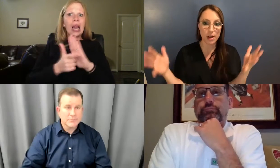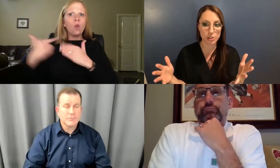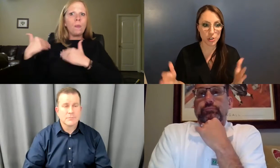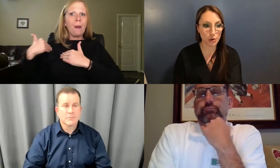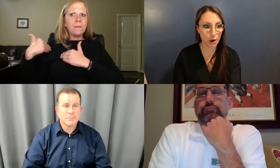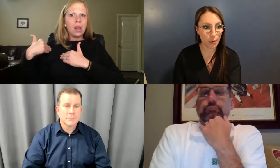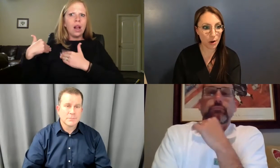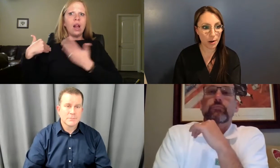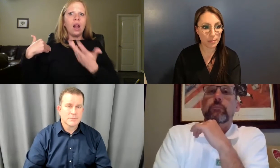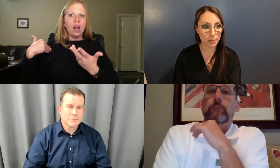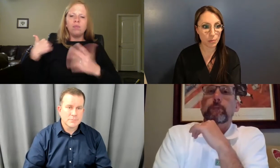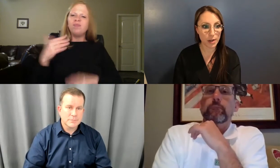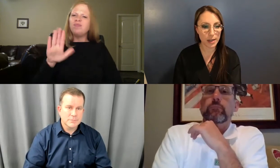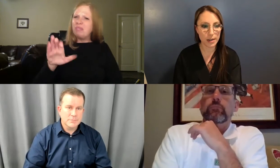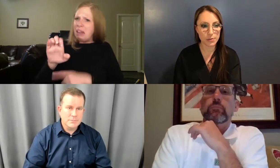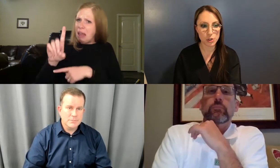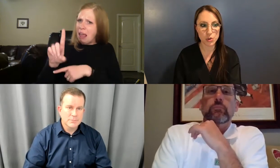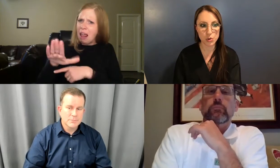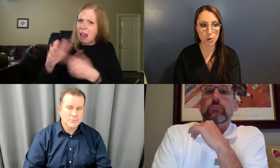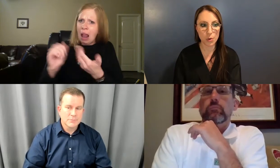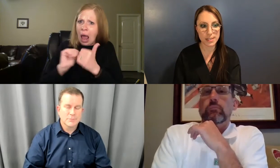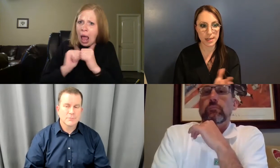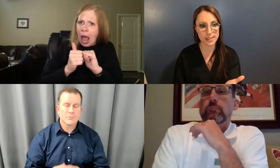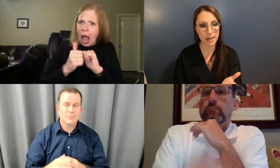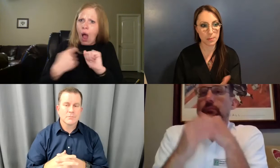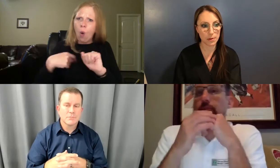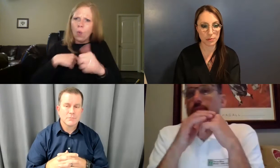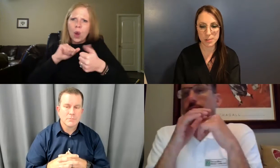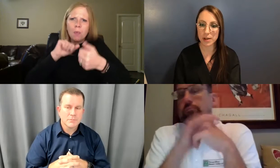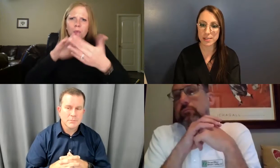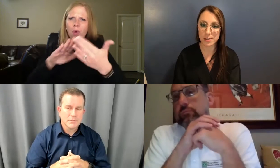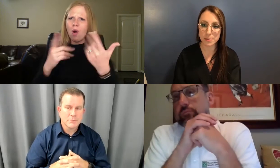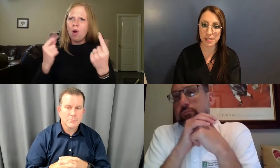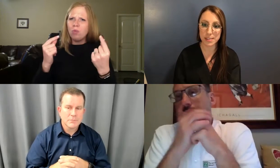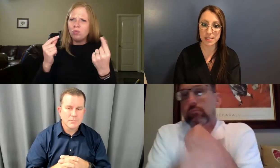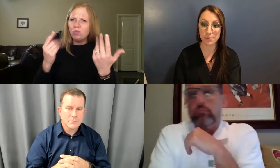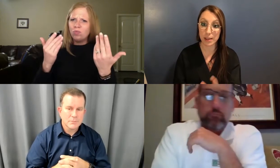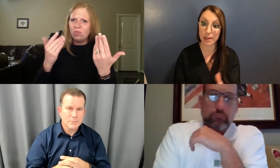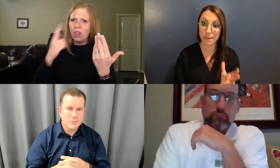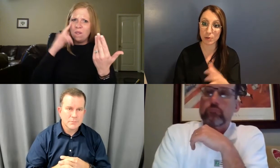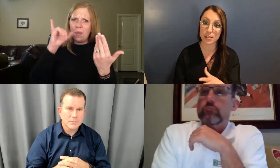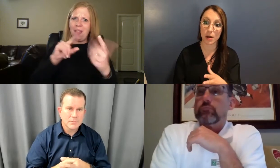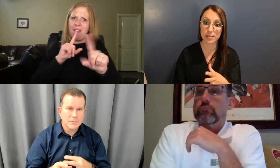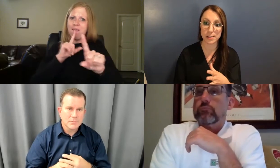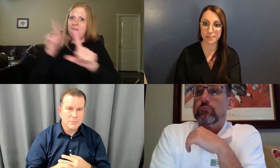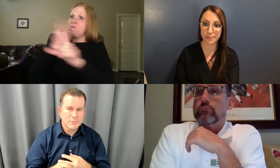that you know, what can an individual do or what's the next step in the response to this business, if they get that response?